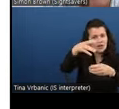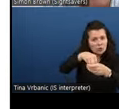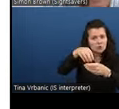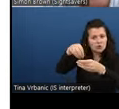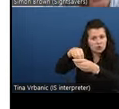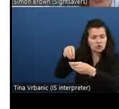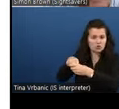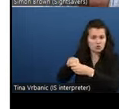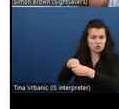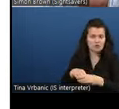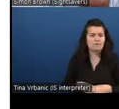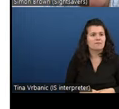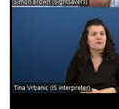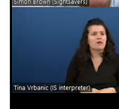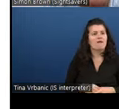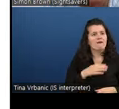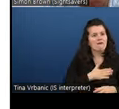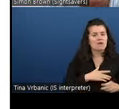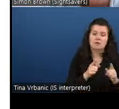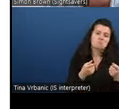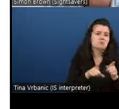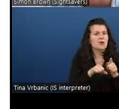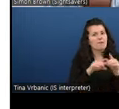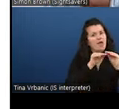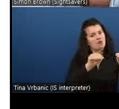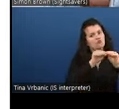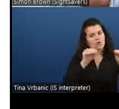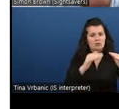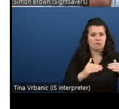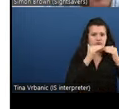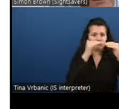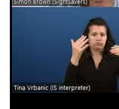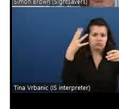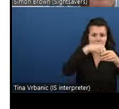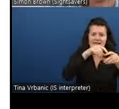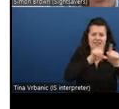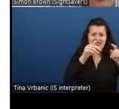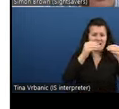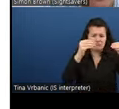12:27:41 Perhaps differently educated population, and where we can generate multiples more of